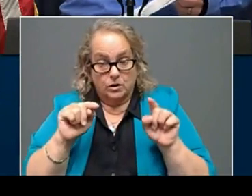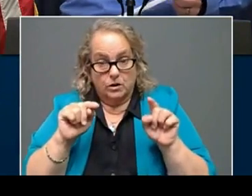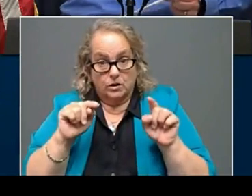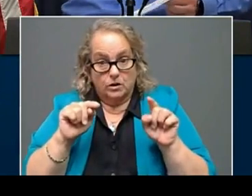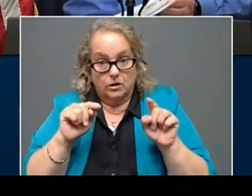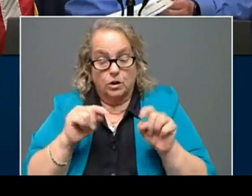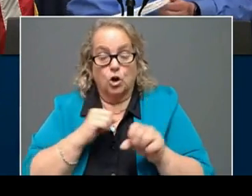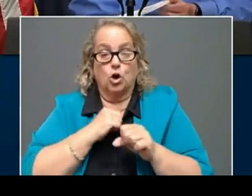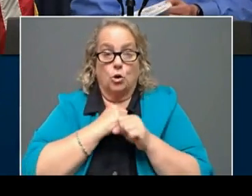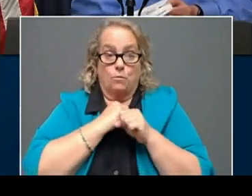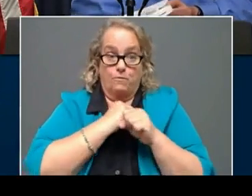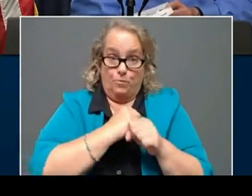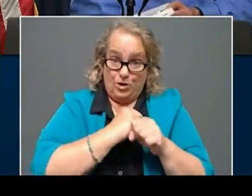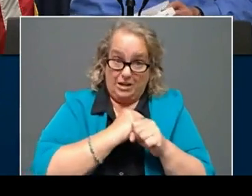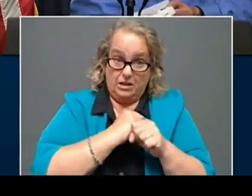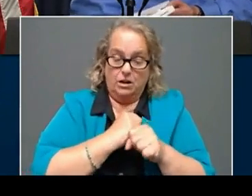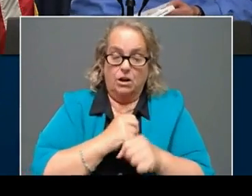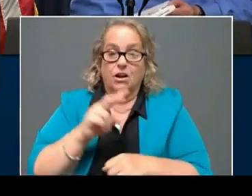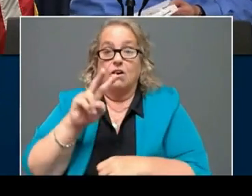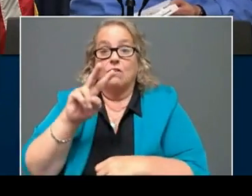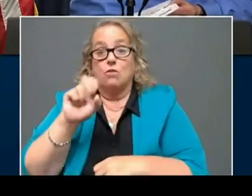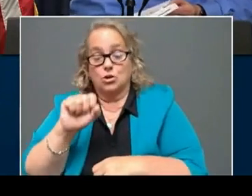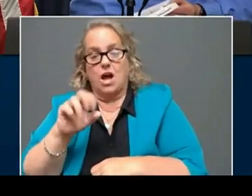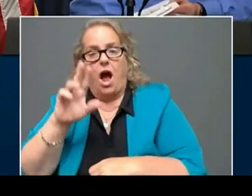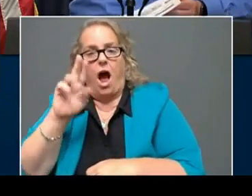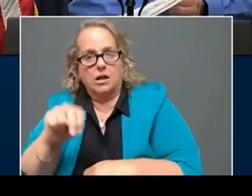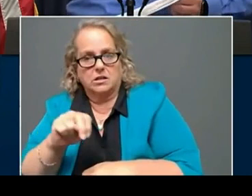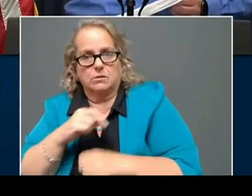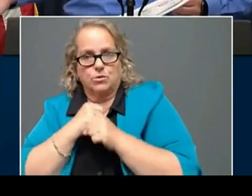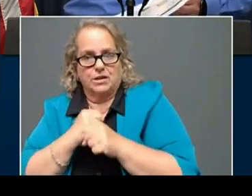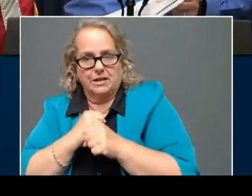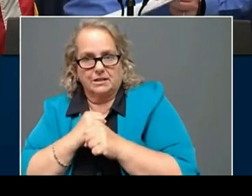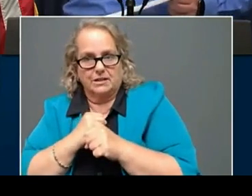unvaccinated here on the left and the gray bars, you see a much higher